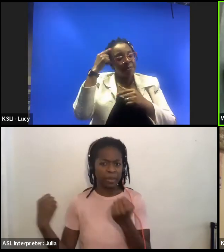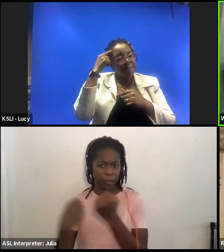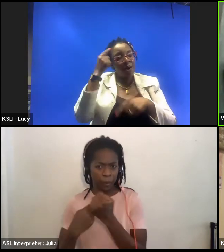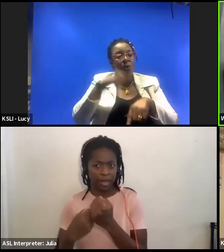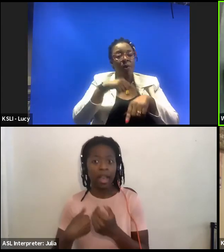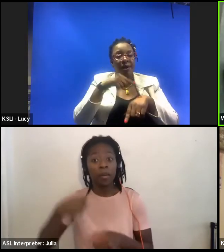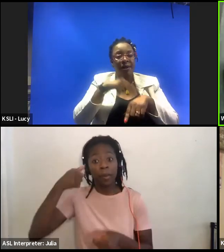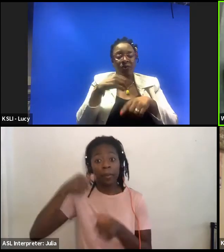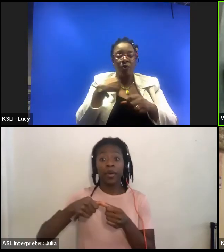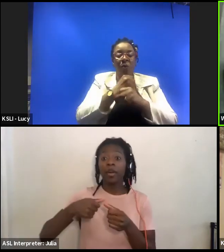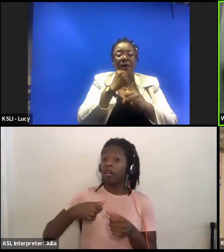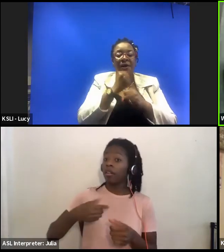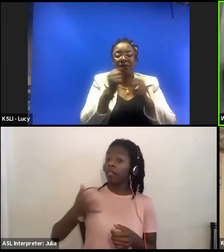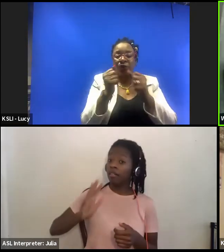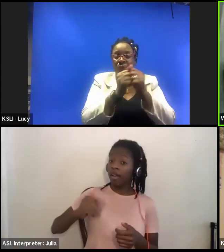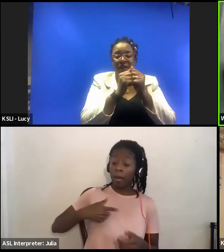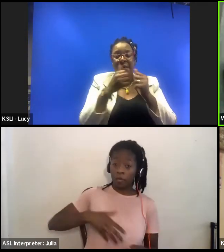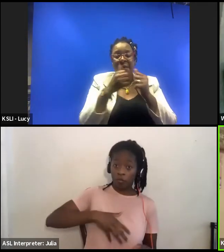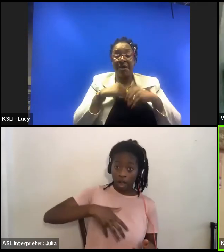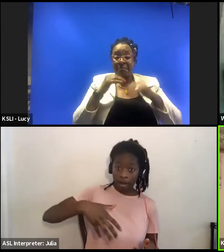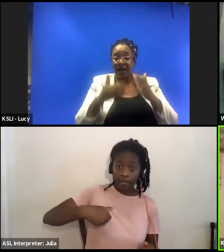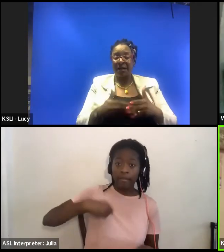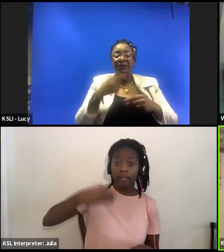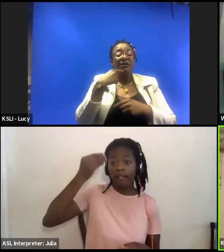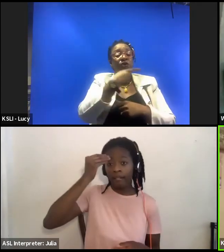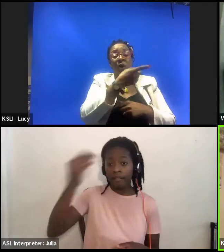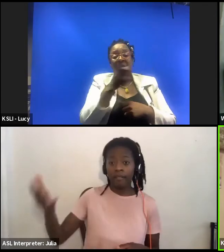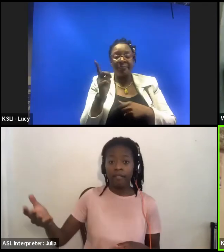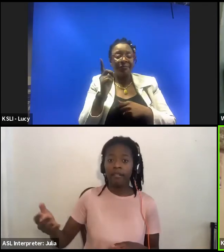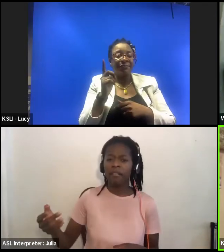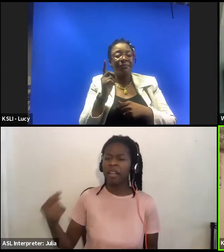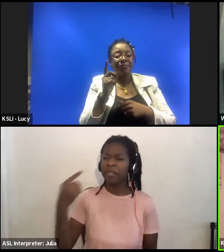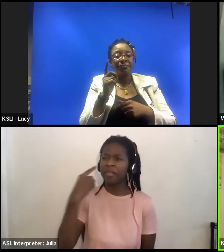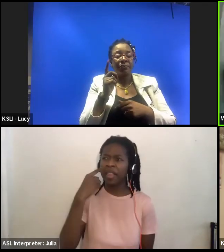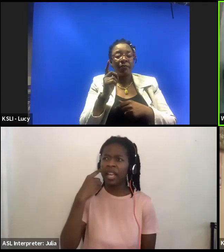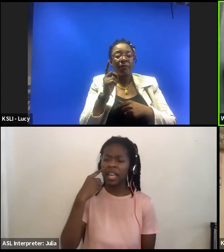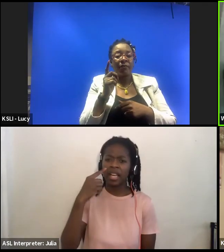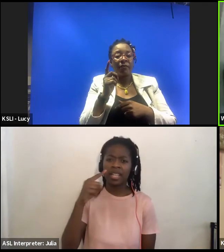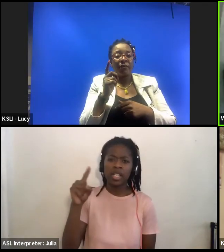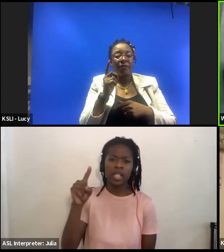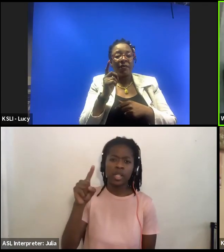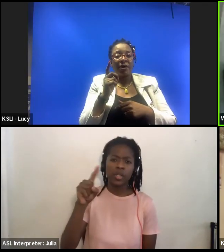and I was pregnant and I told them. I told, I think it was Zosi Kadzitu.